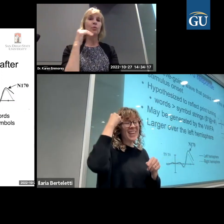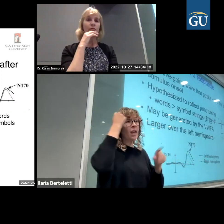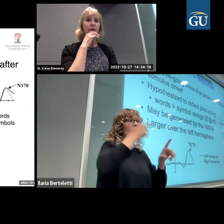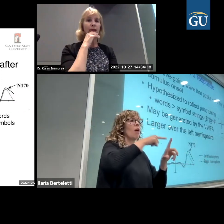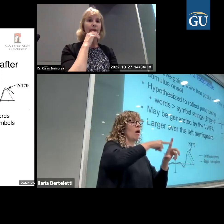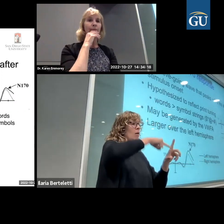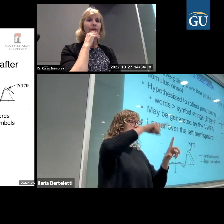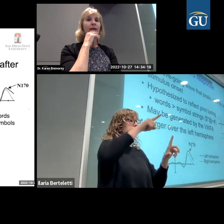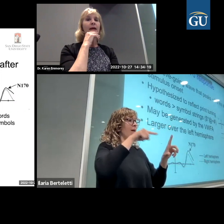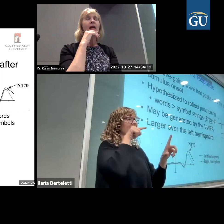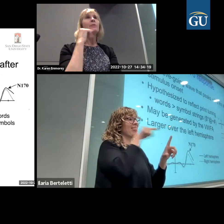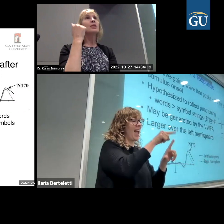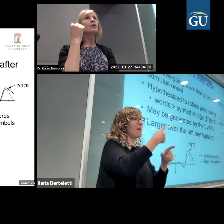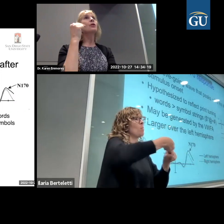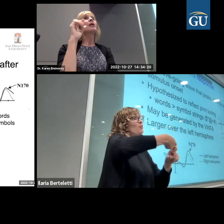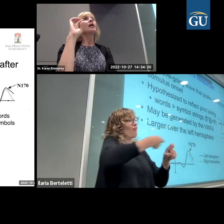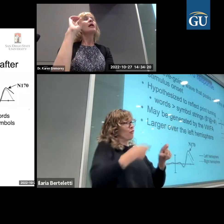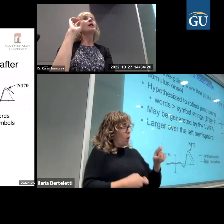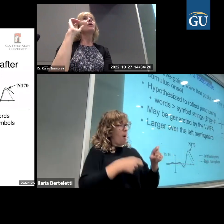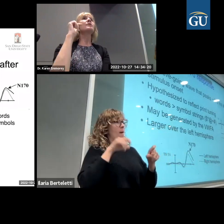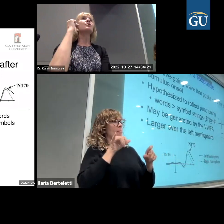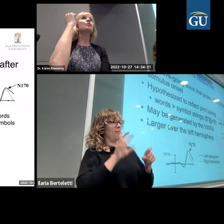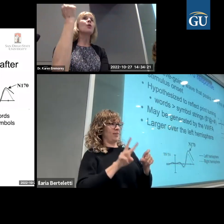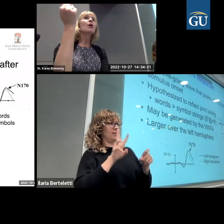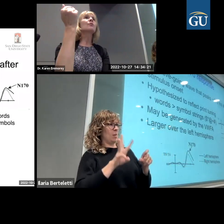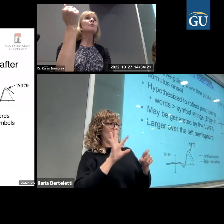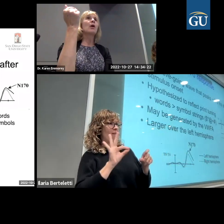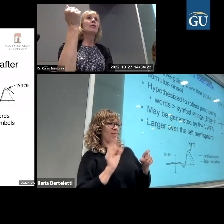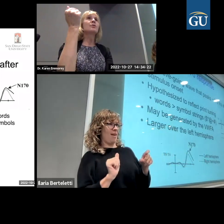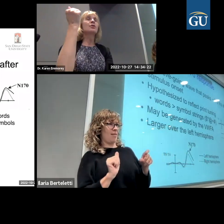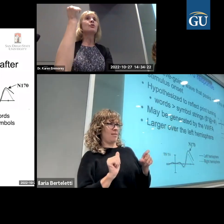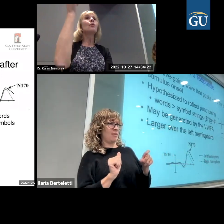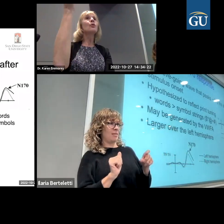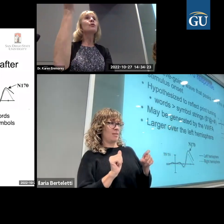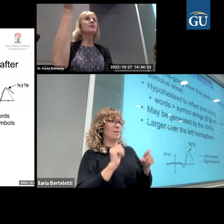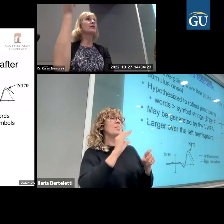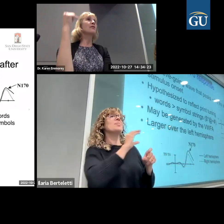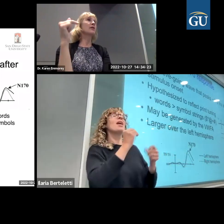and in particular this response is larger over the left than the right hemisphere.